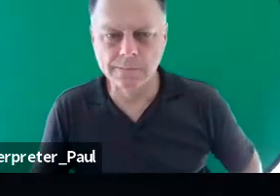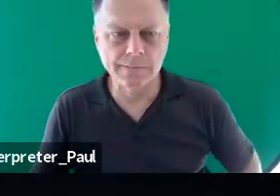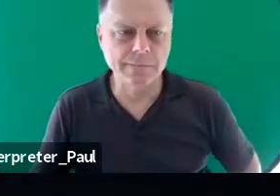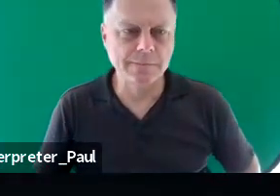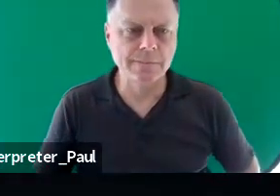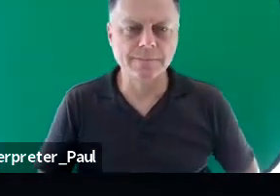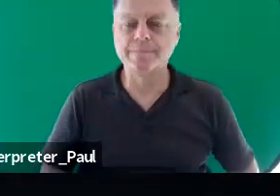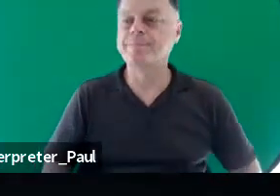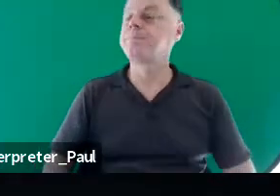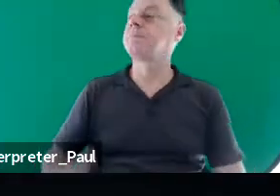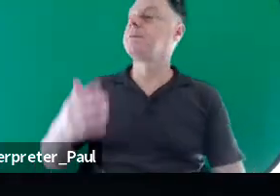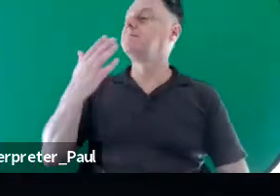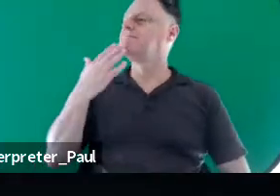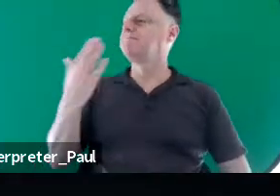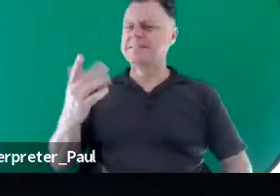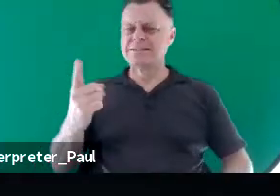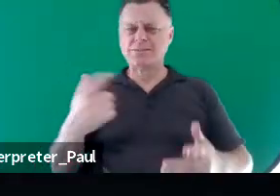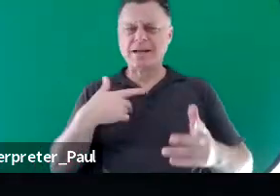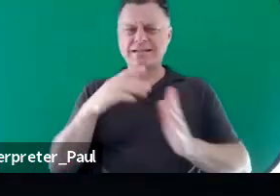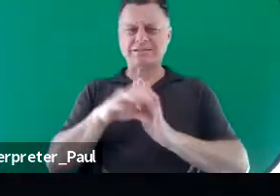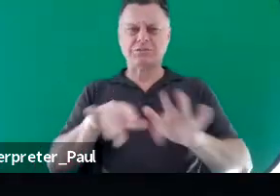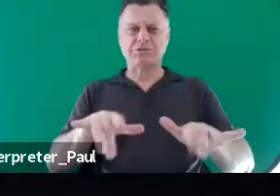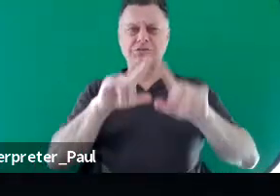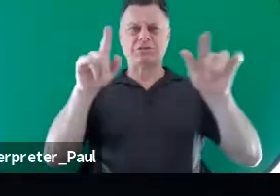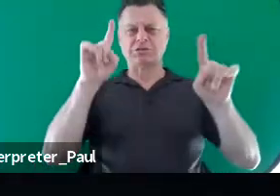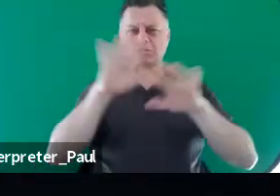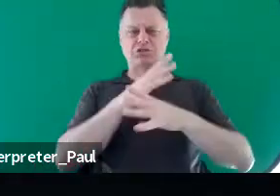Thanks, Elicia. I just have to find all my screens. I have so many screens running.